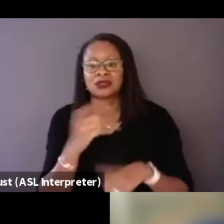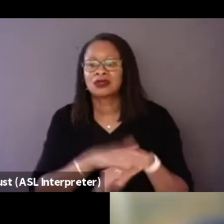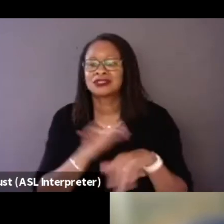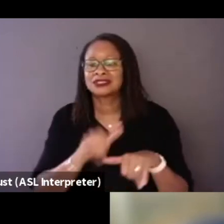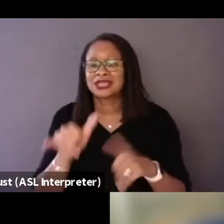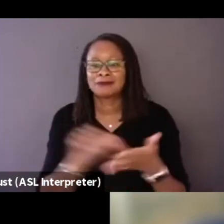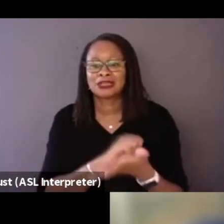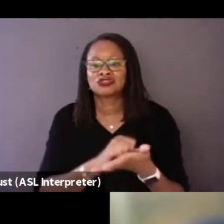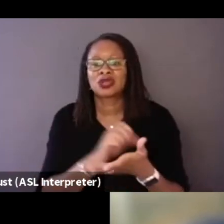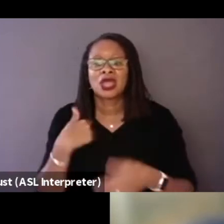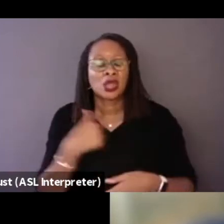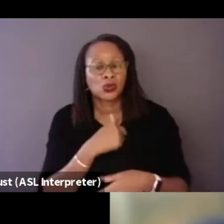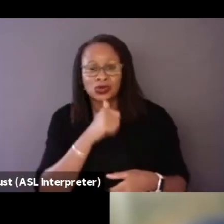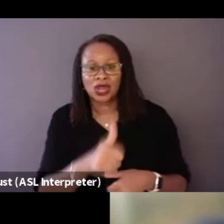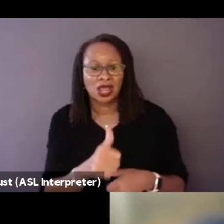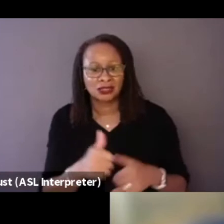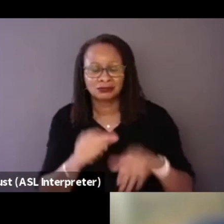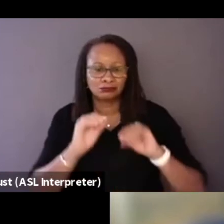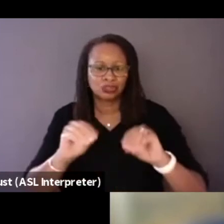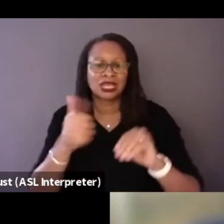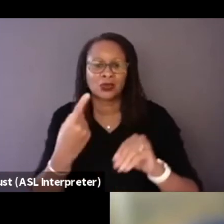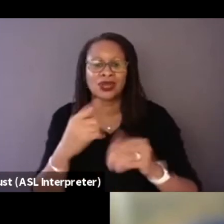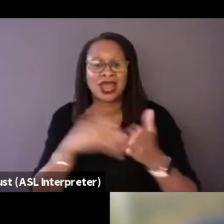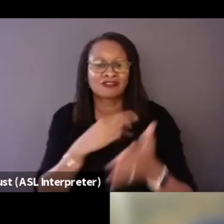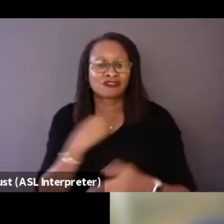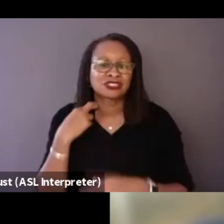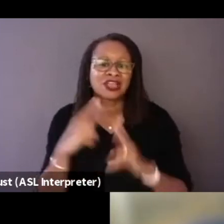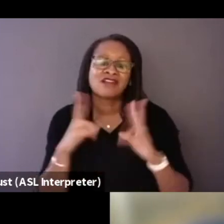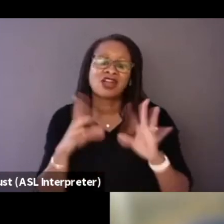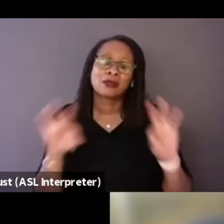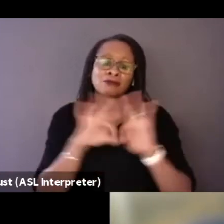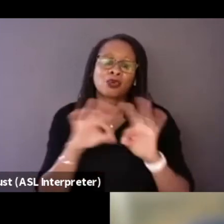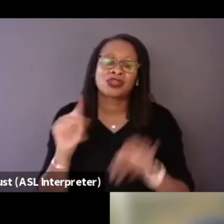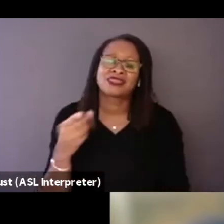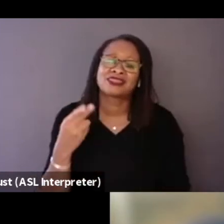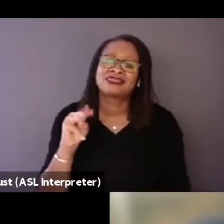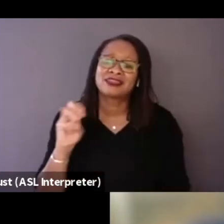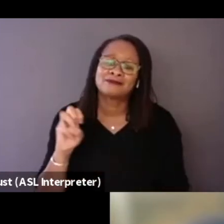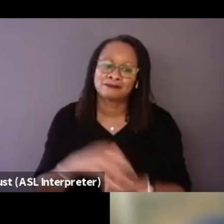and that we weren't putting anybody at risk. But it was an important theme that immediately